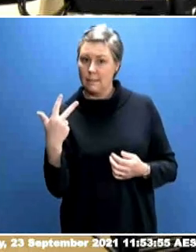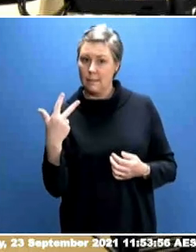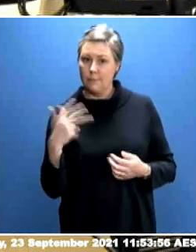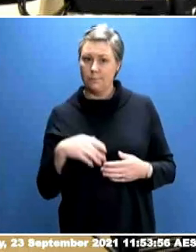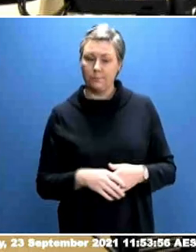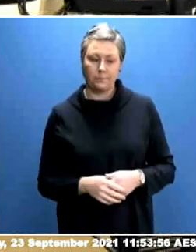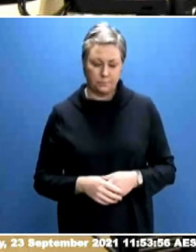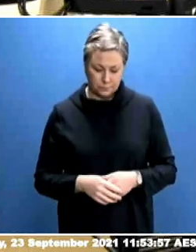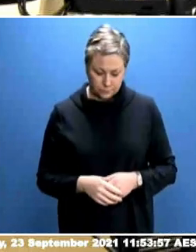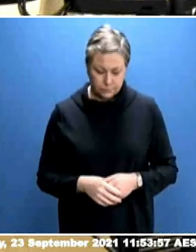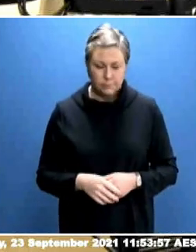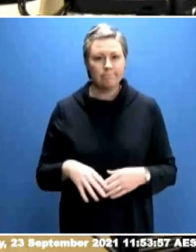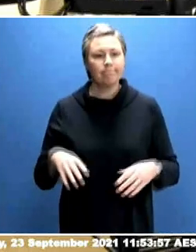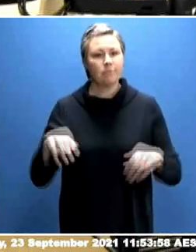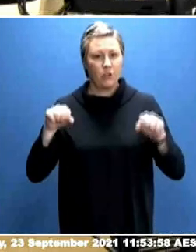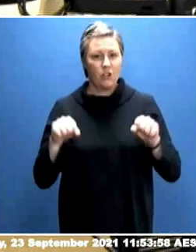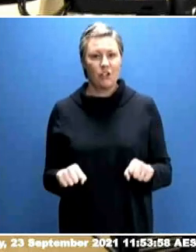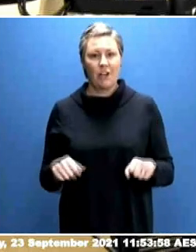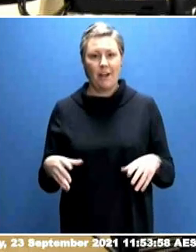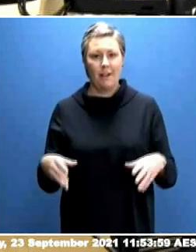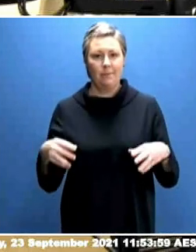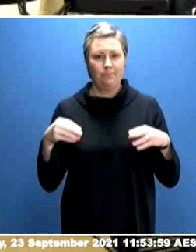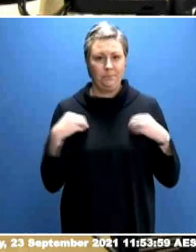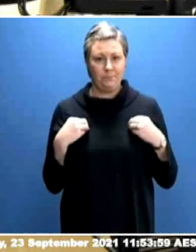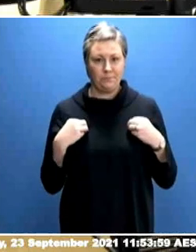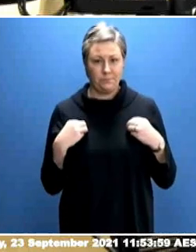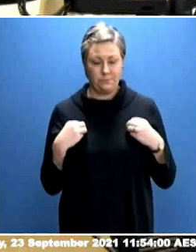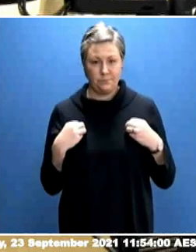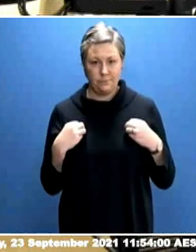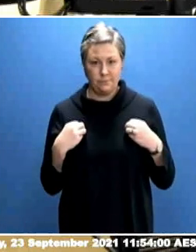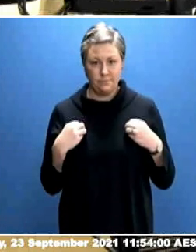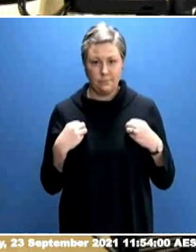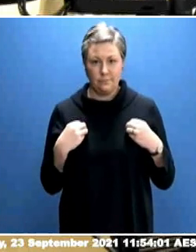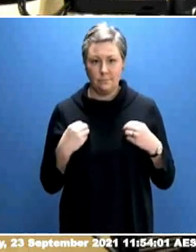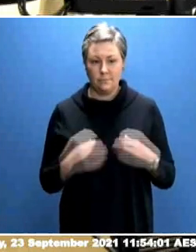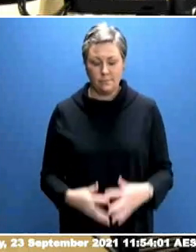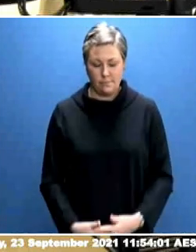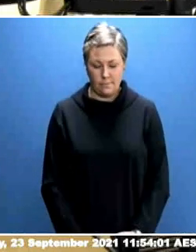Yes, Ms Kelso's statement will be admitted into evidence and given that marking.